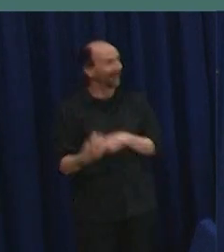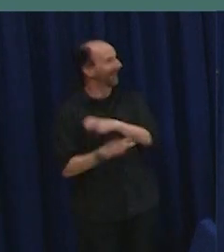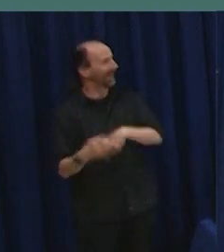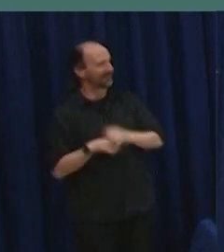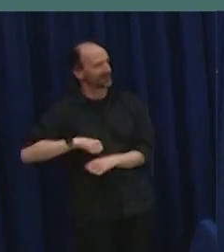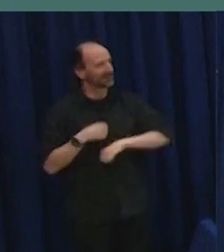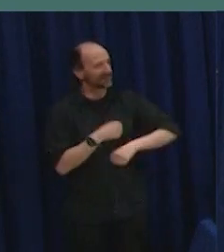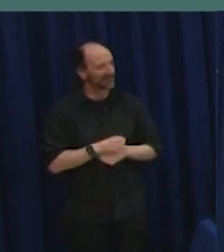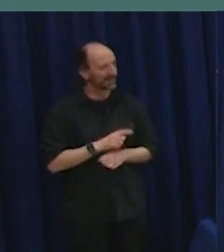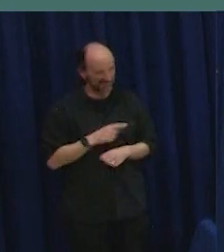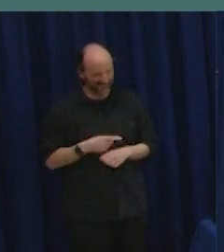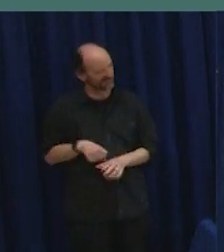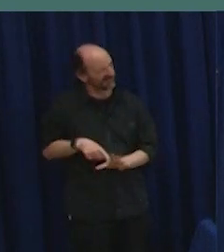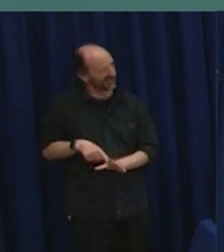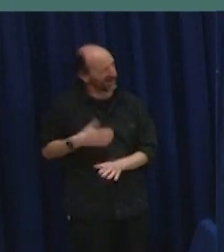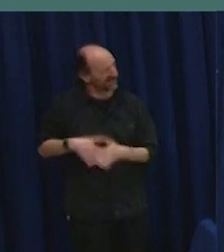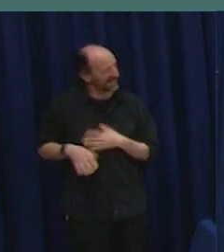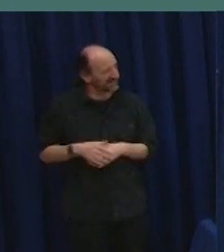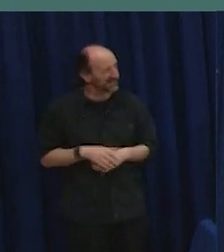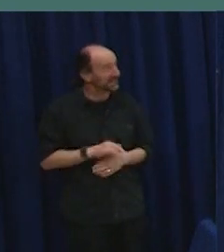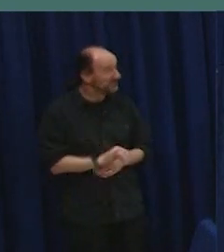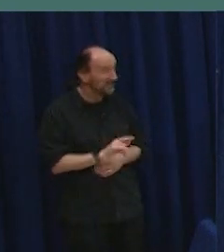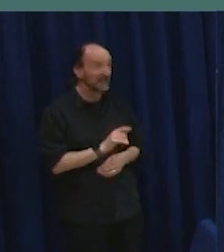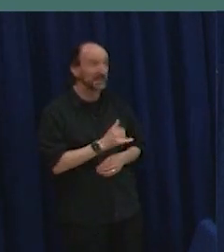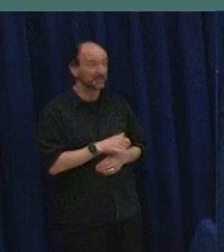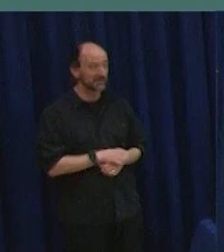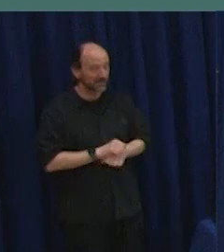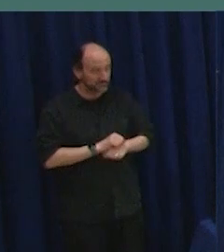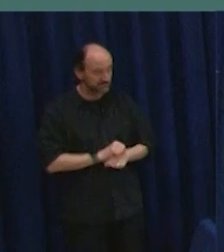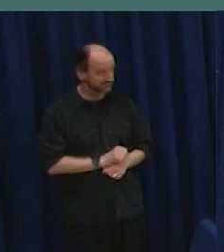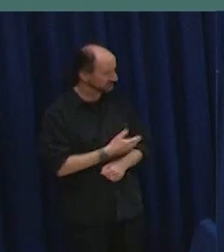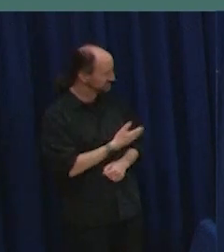going to be pretty fidget here in their chair and you got three people with ADHD on that stage,